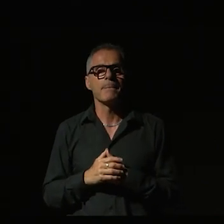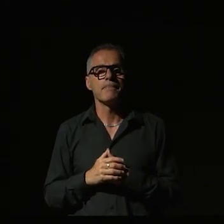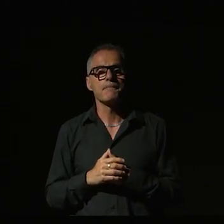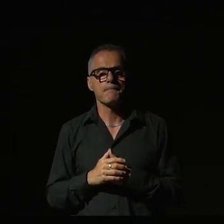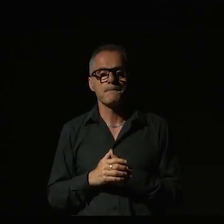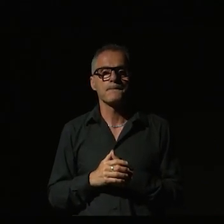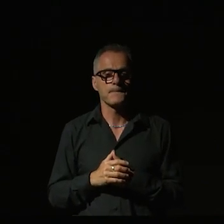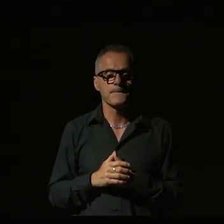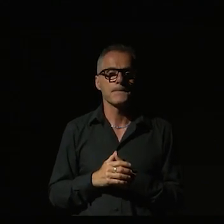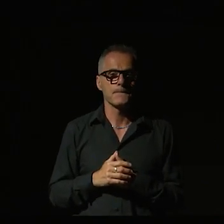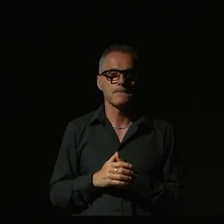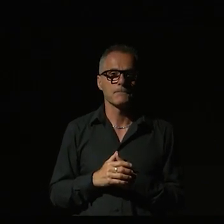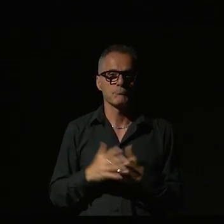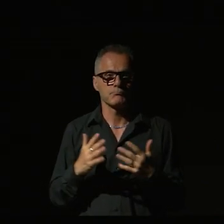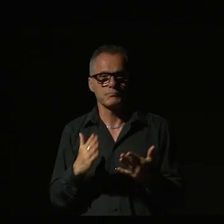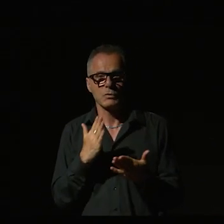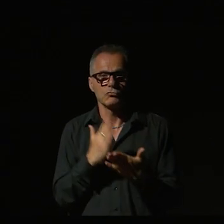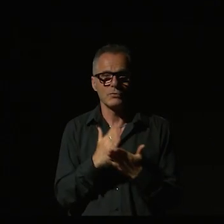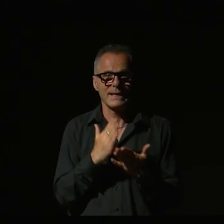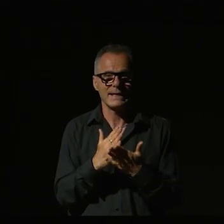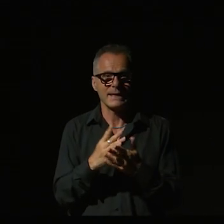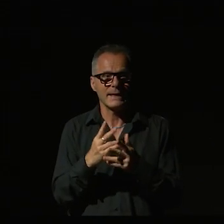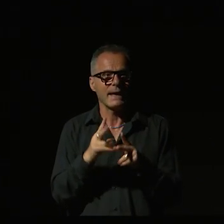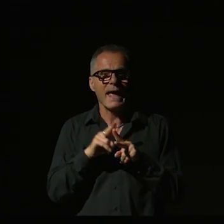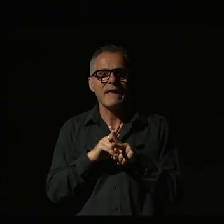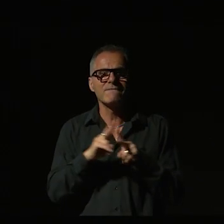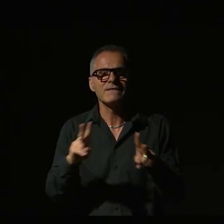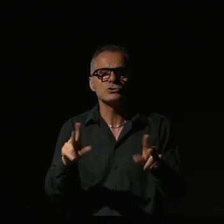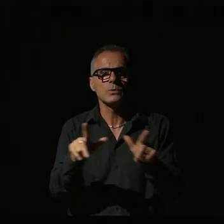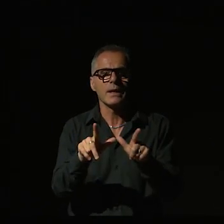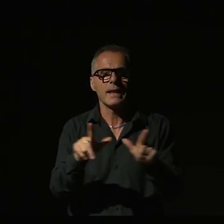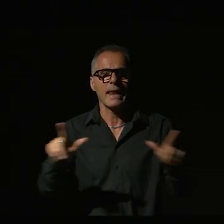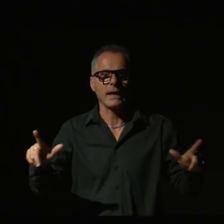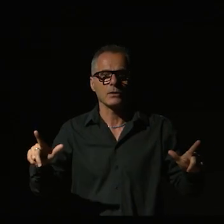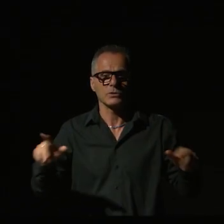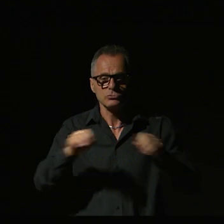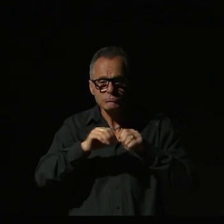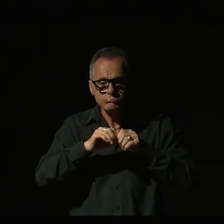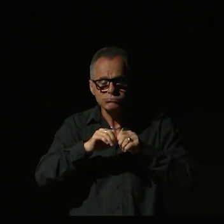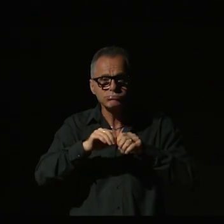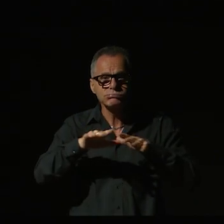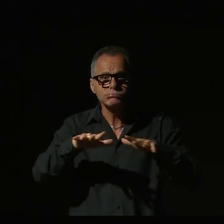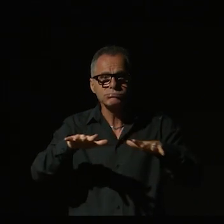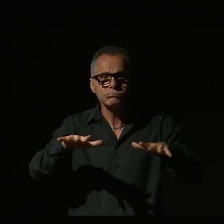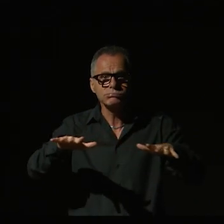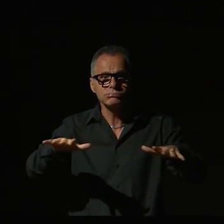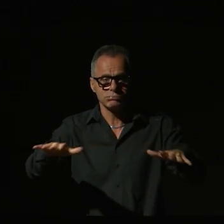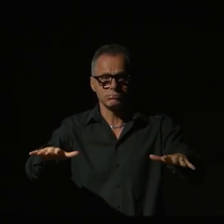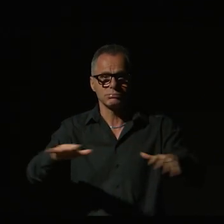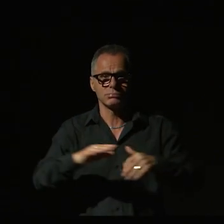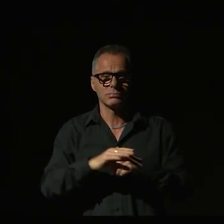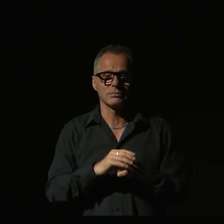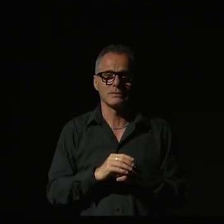but really a question of the visual language that's received and reinterpreted